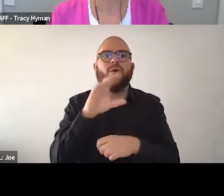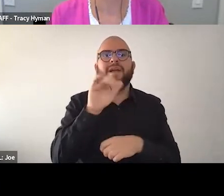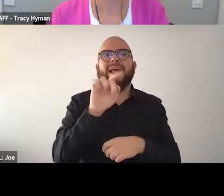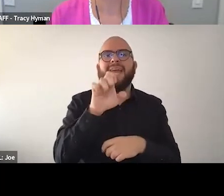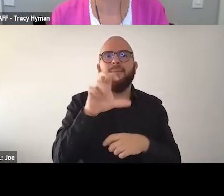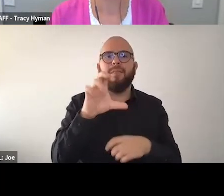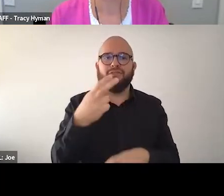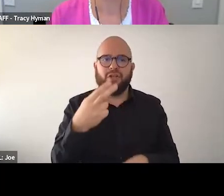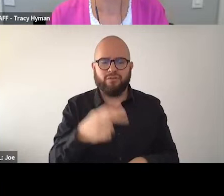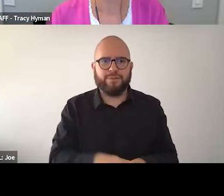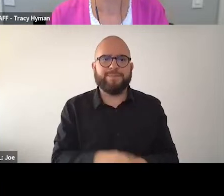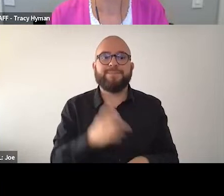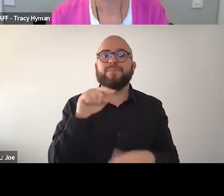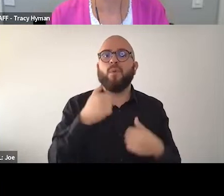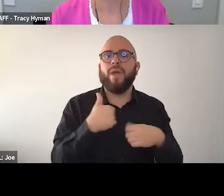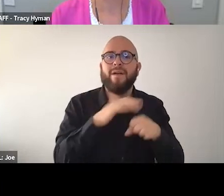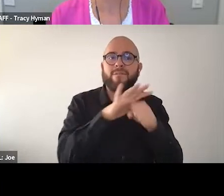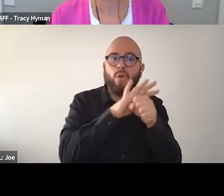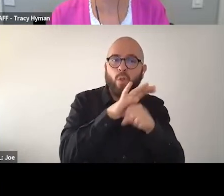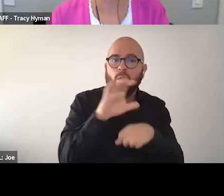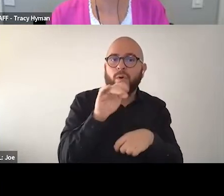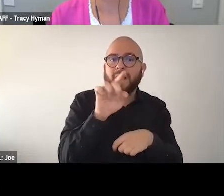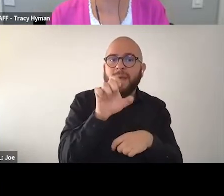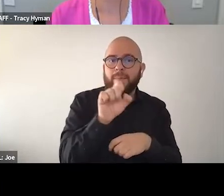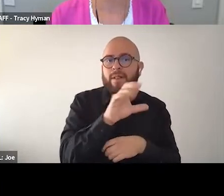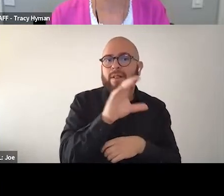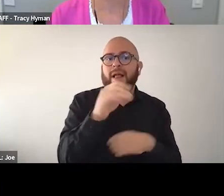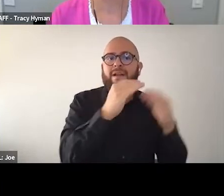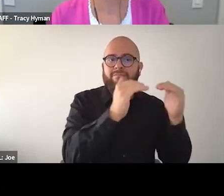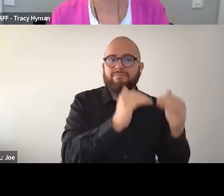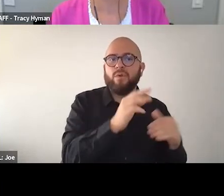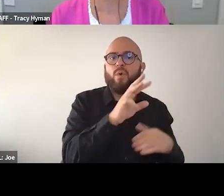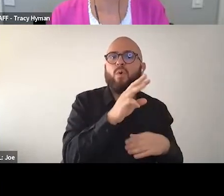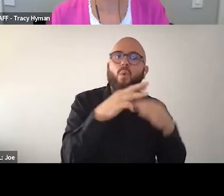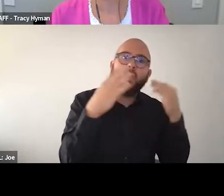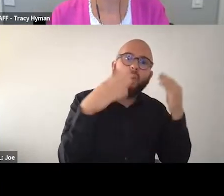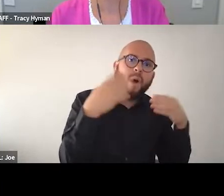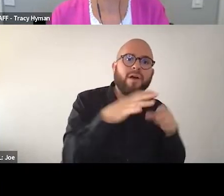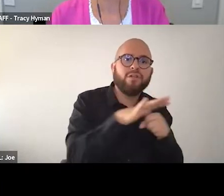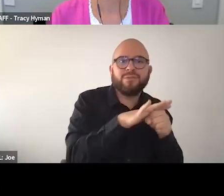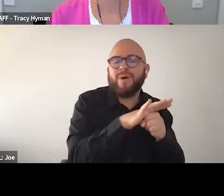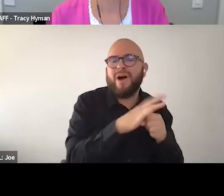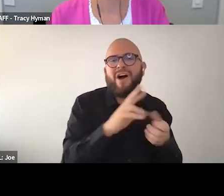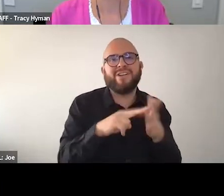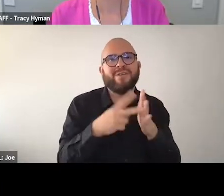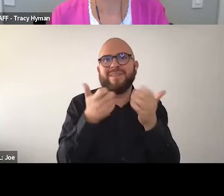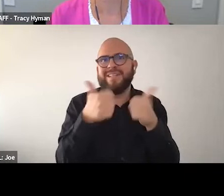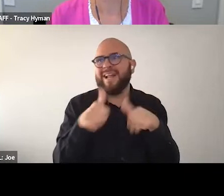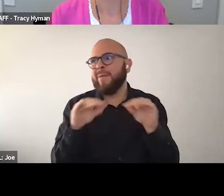We have local cable, we have Wild Spot. No more are we counting up the unit values